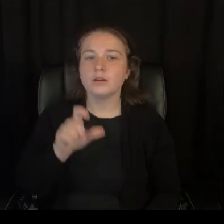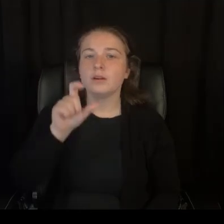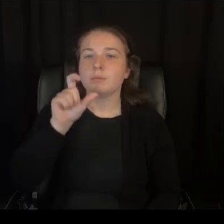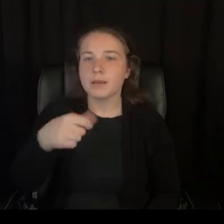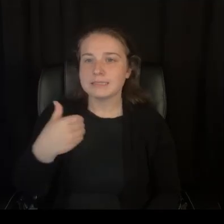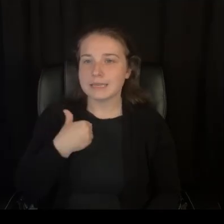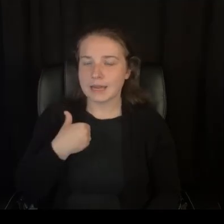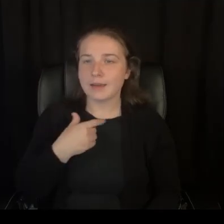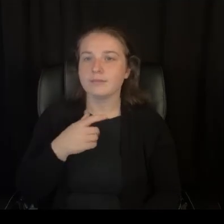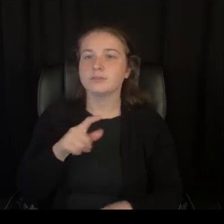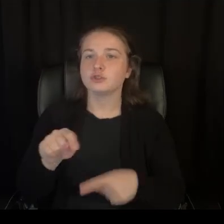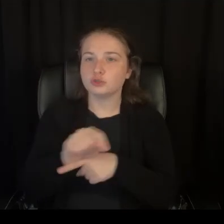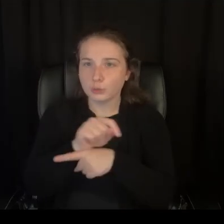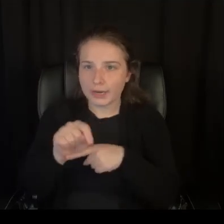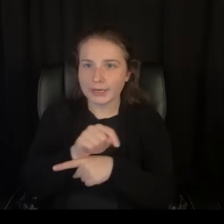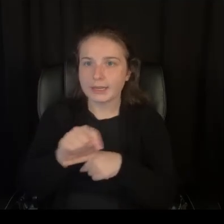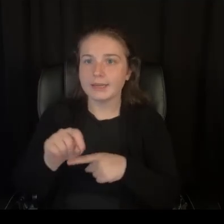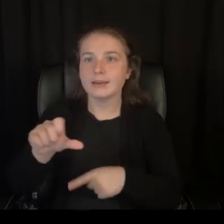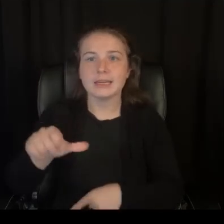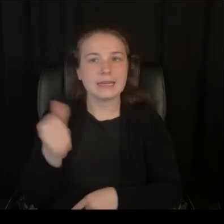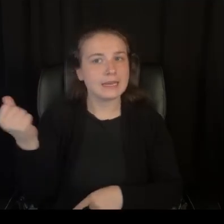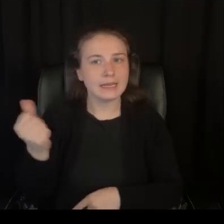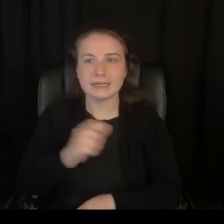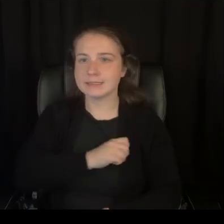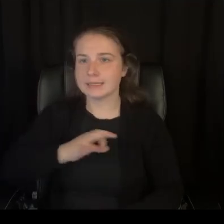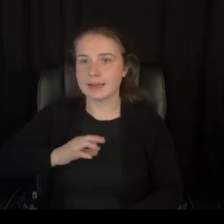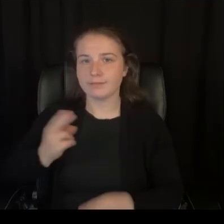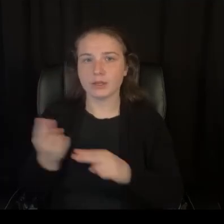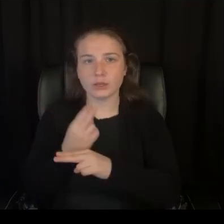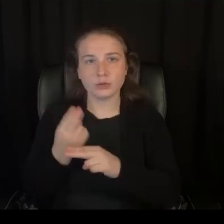staff who must employ any restraints or seclusion.